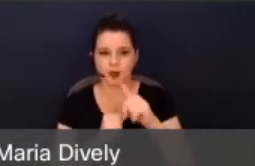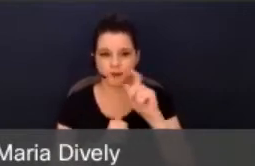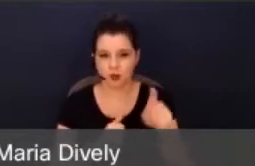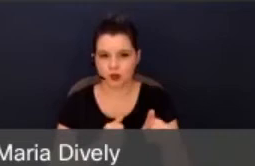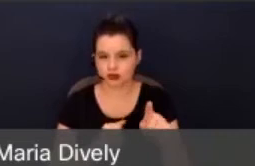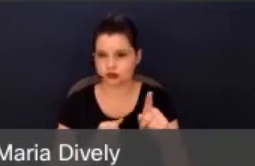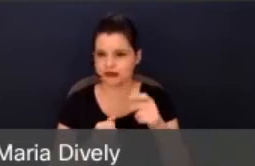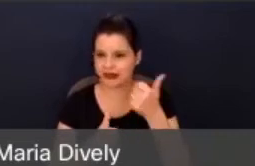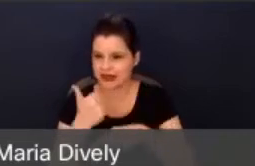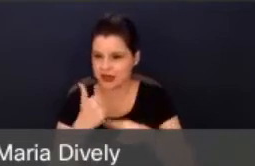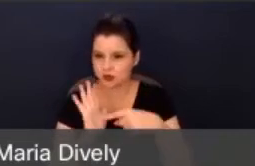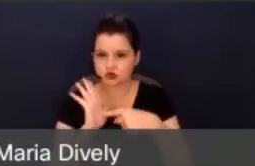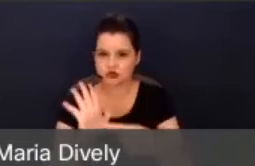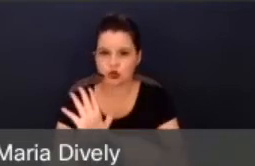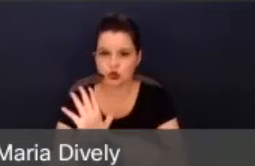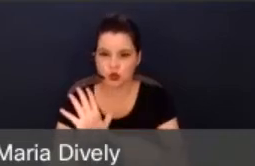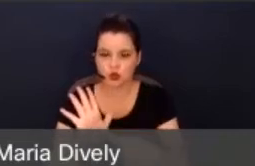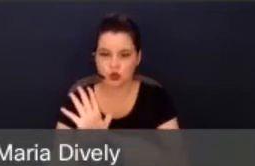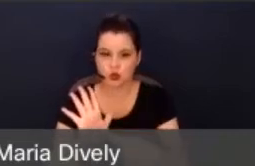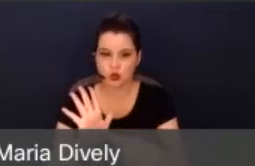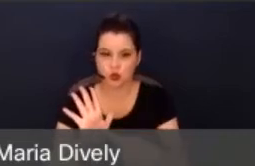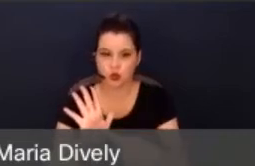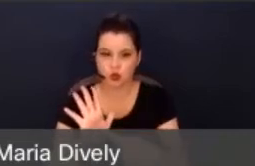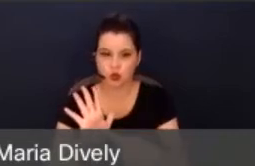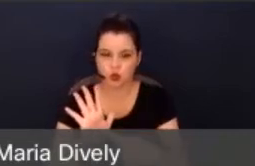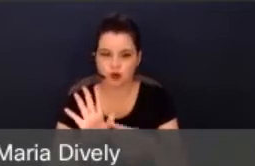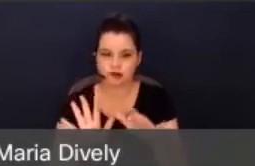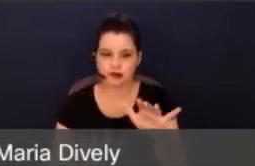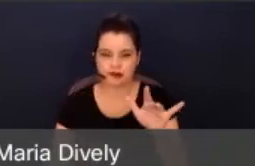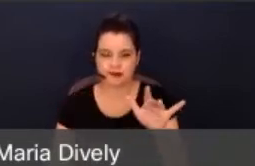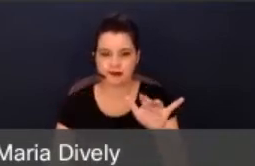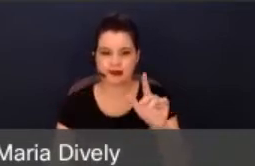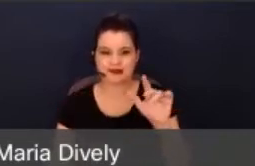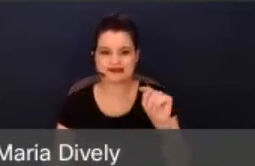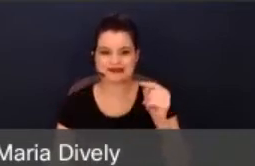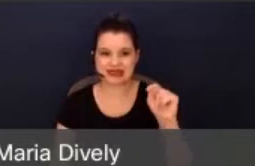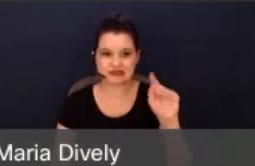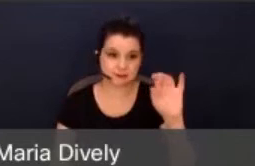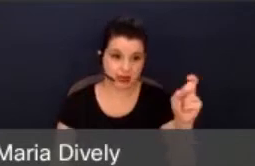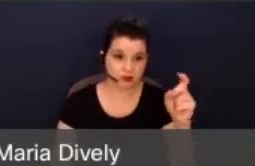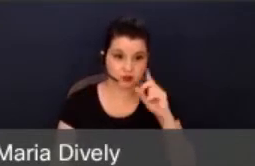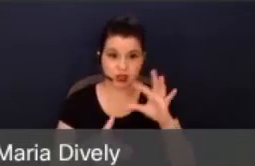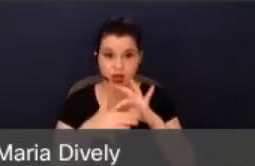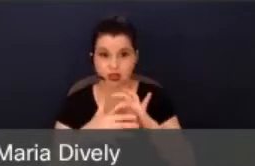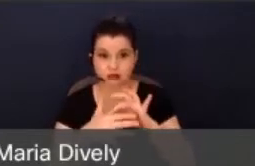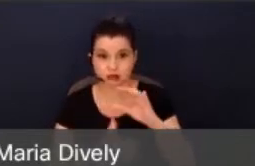Could anyone show the-the text box versus the content holder.